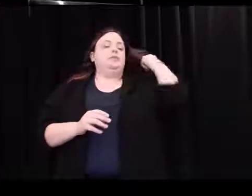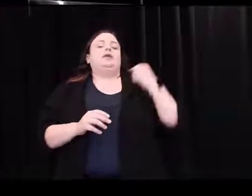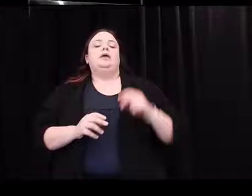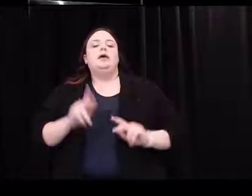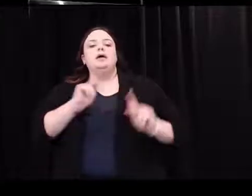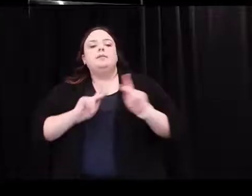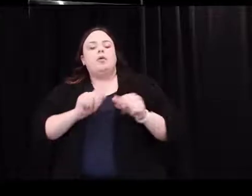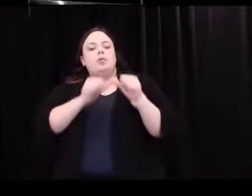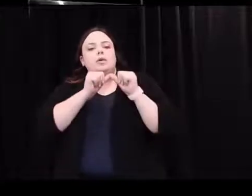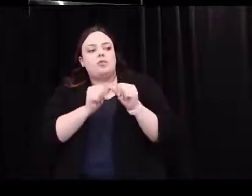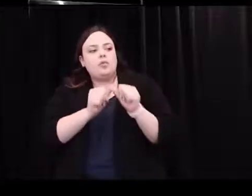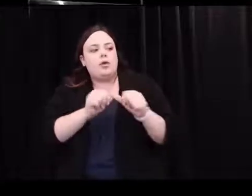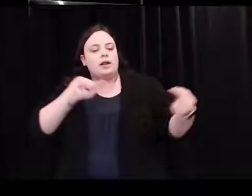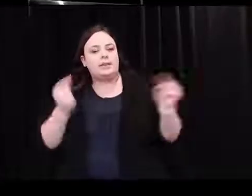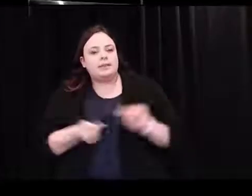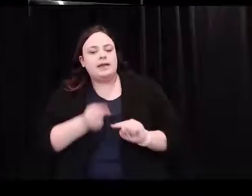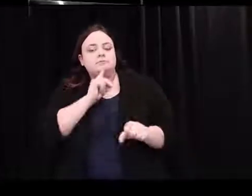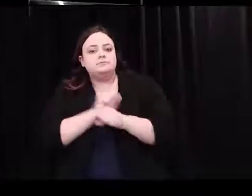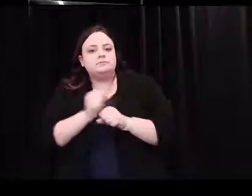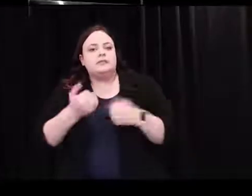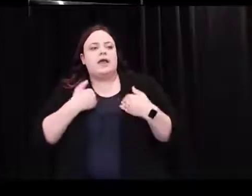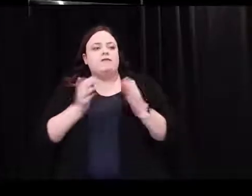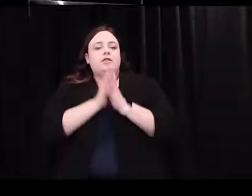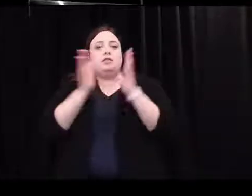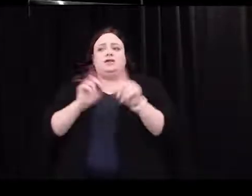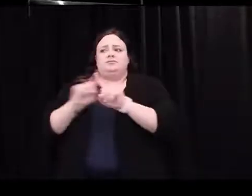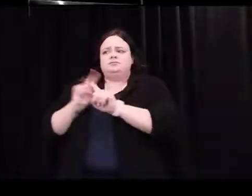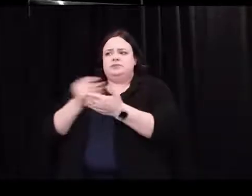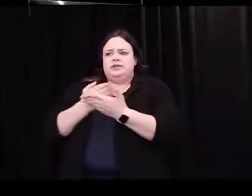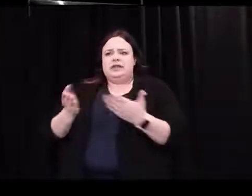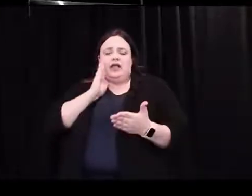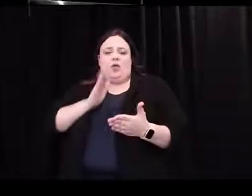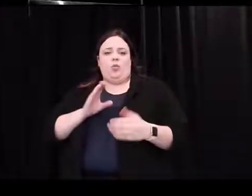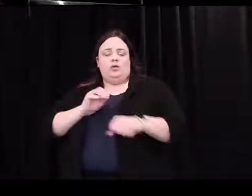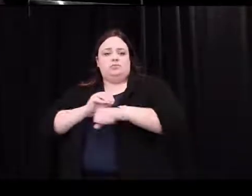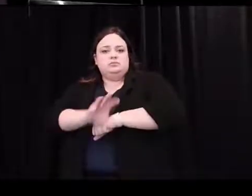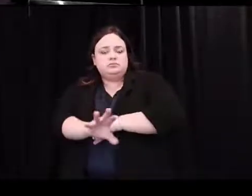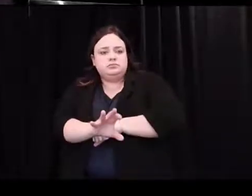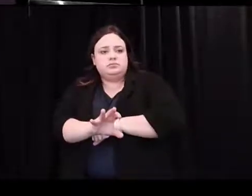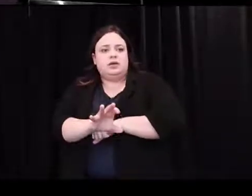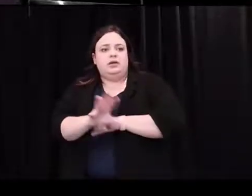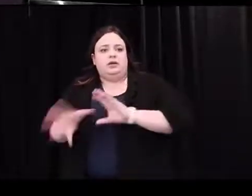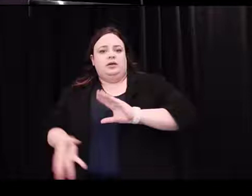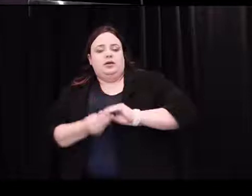with chronic pain also have a lot of other things that sort of come along with with chronic pain: